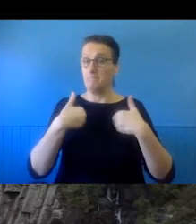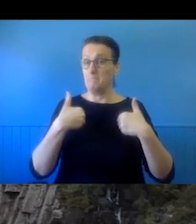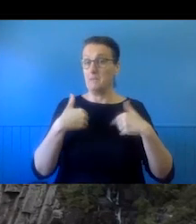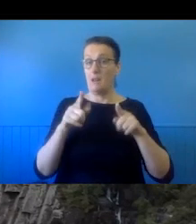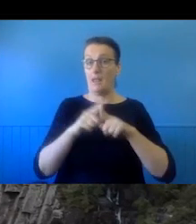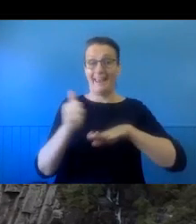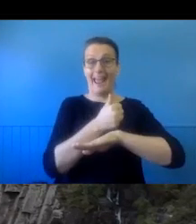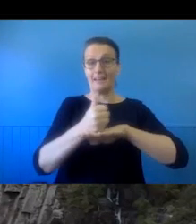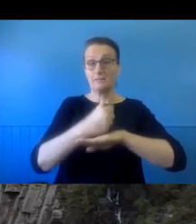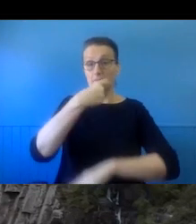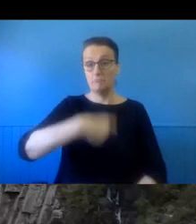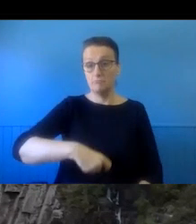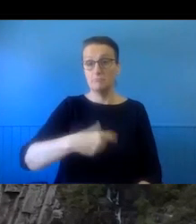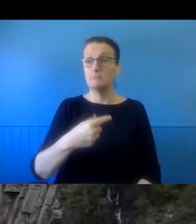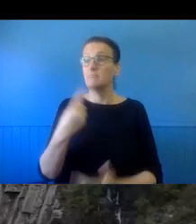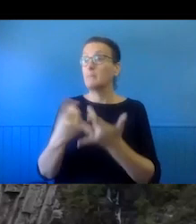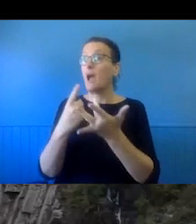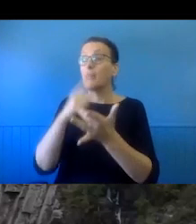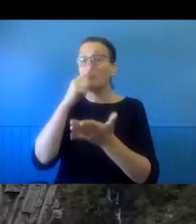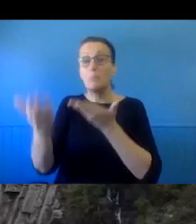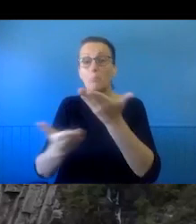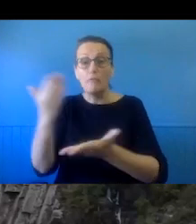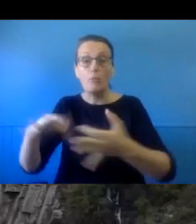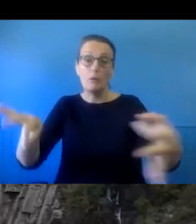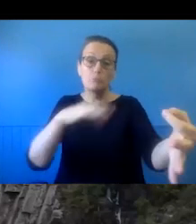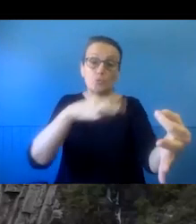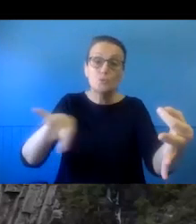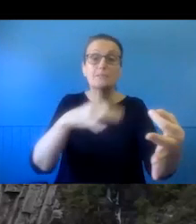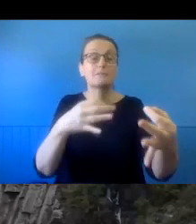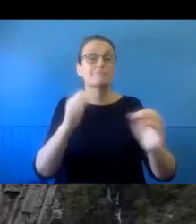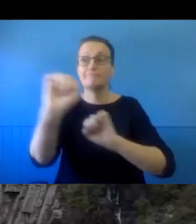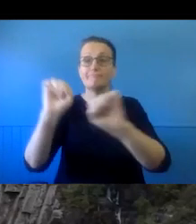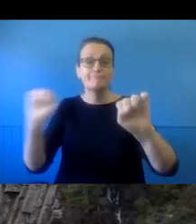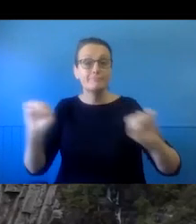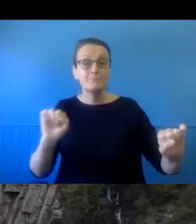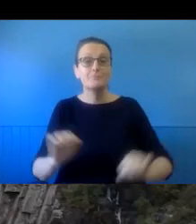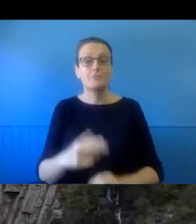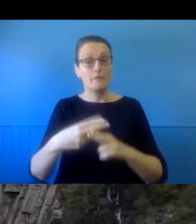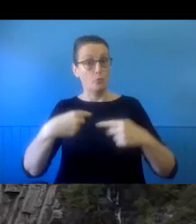aren't like me, who are performers, musicians, etc, for me at least, I